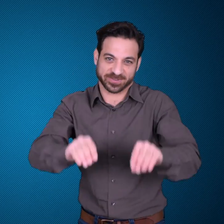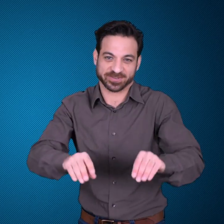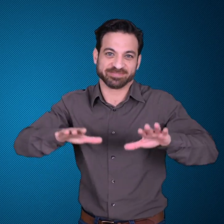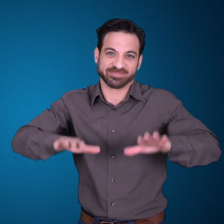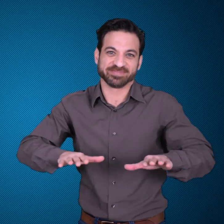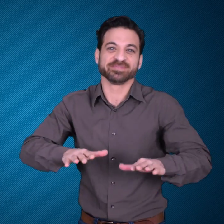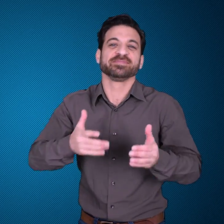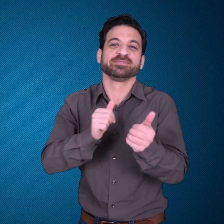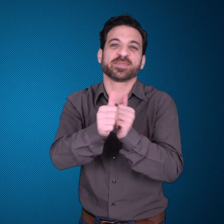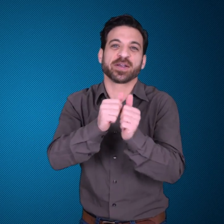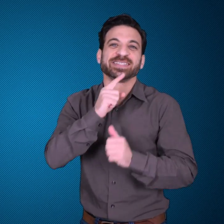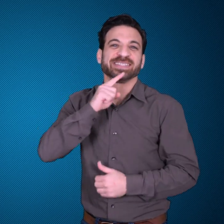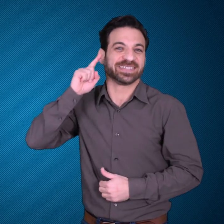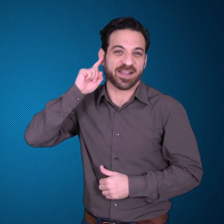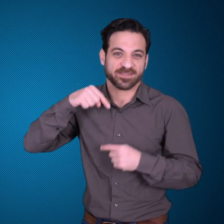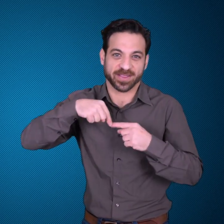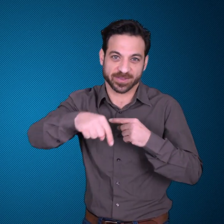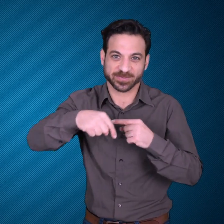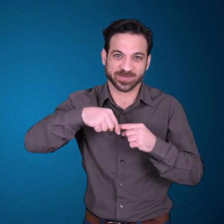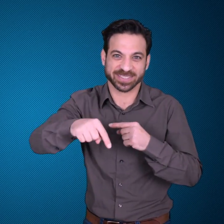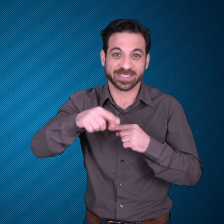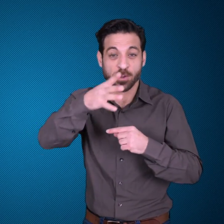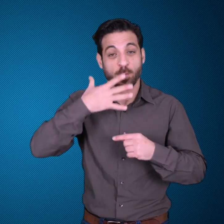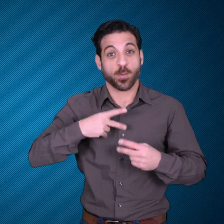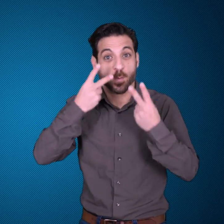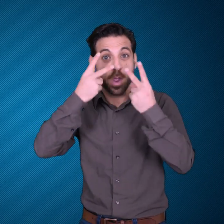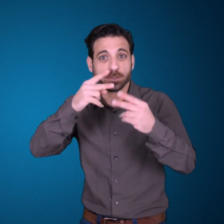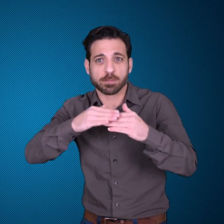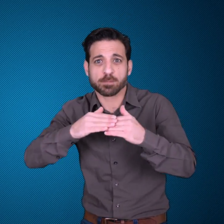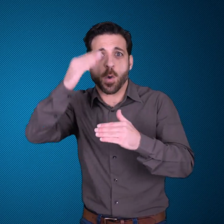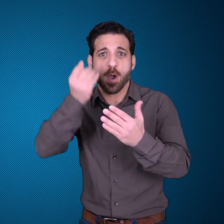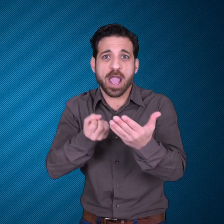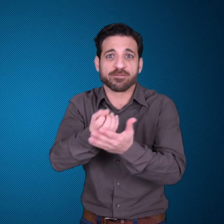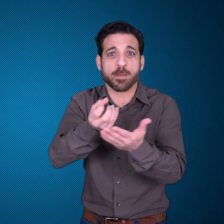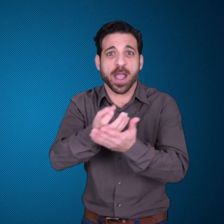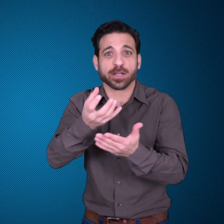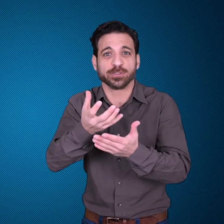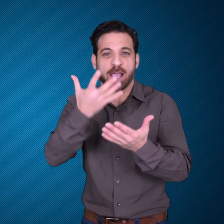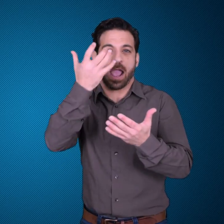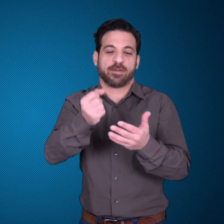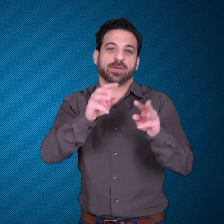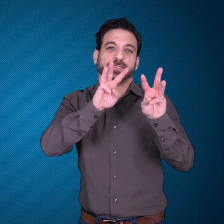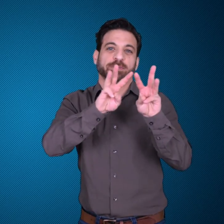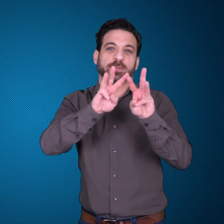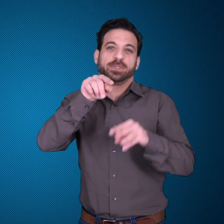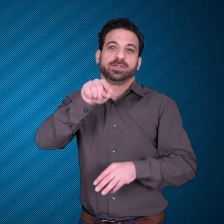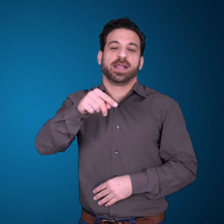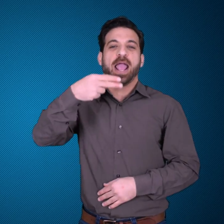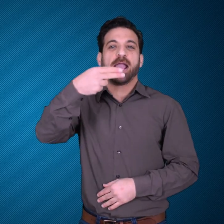That’s it for SportsDeaf this week.